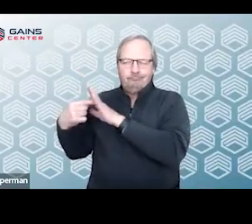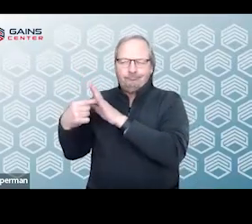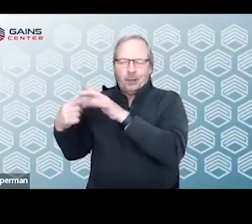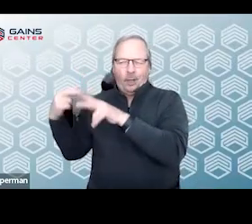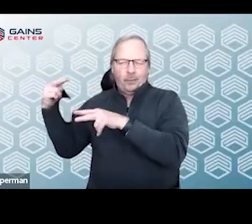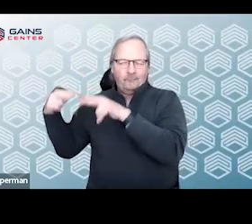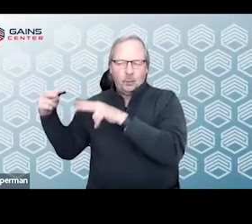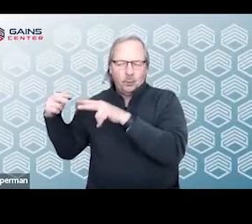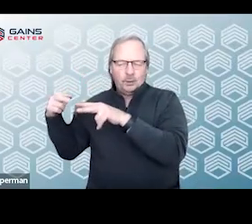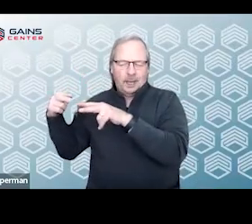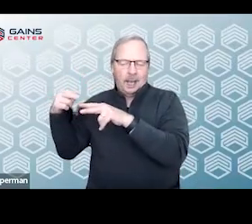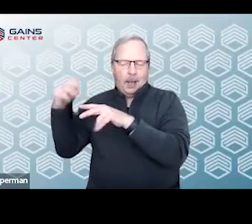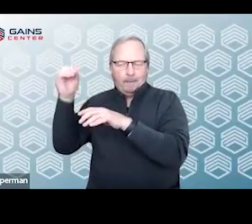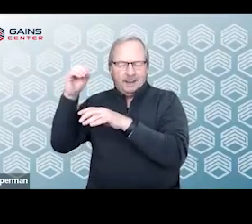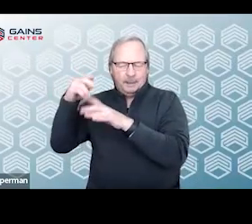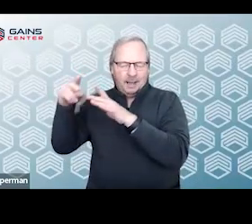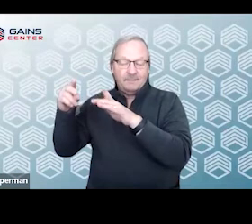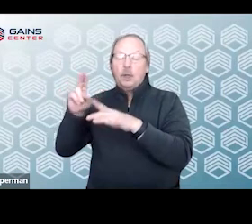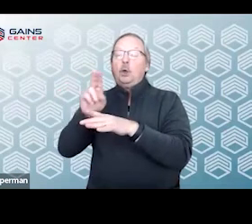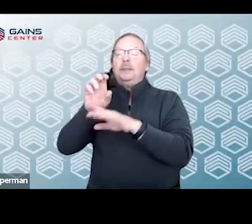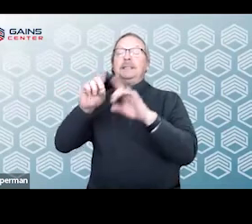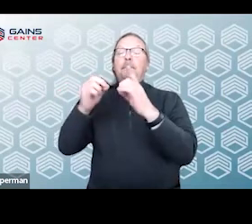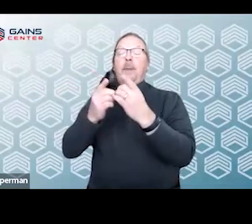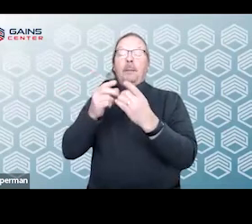or policies of the US Department of Health and Human Services.